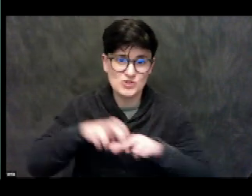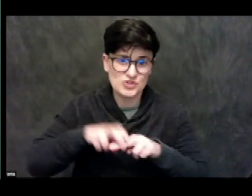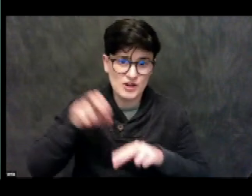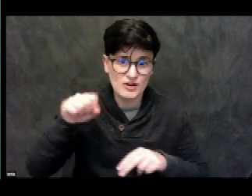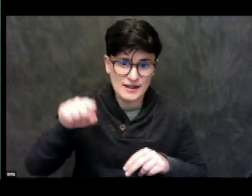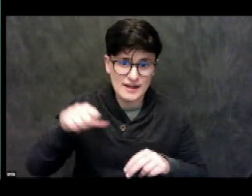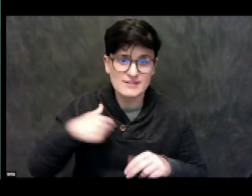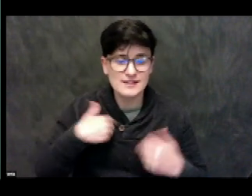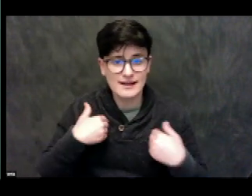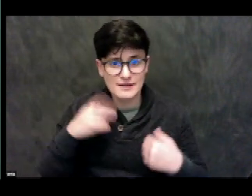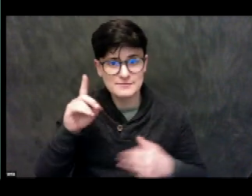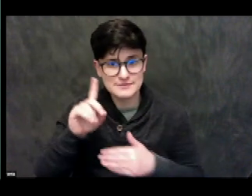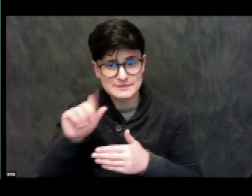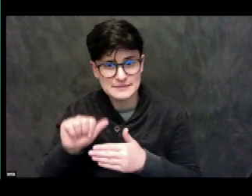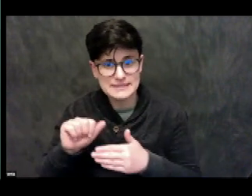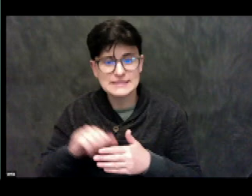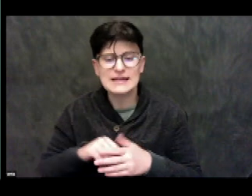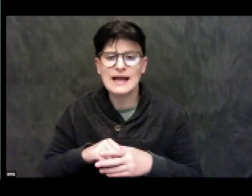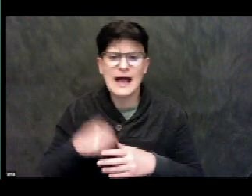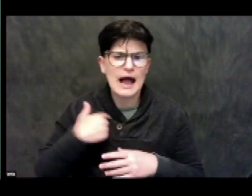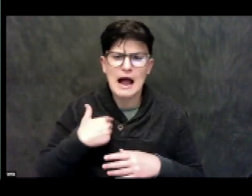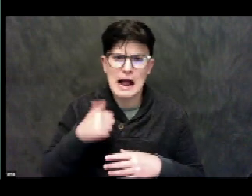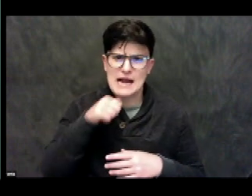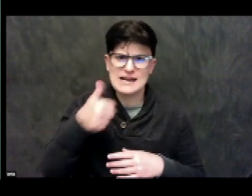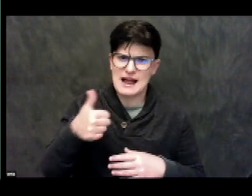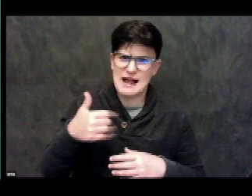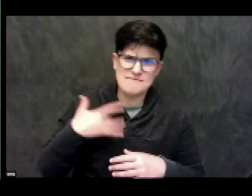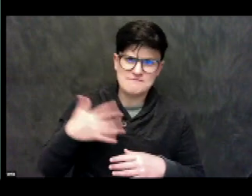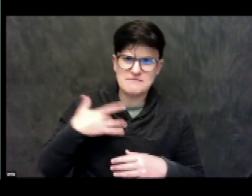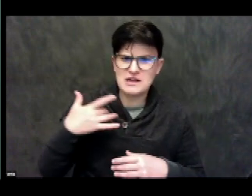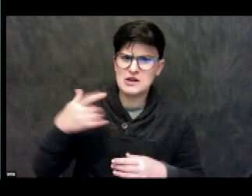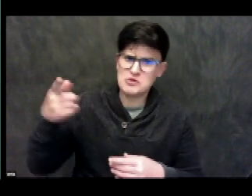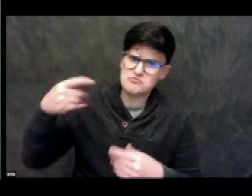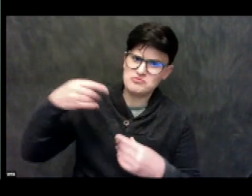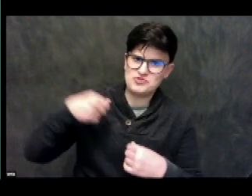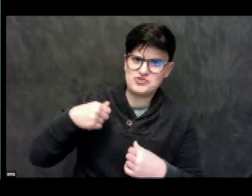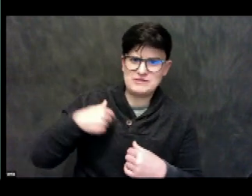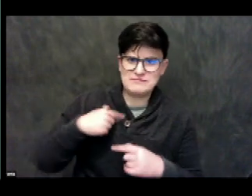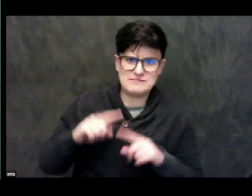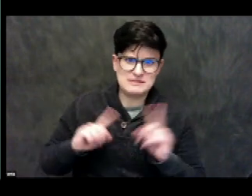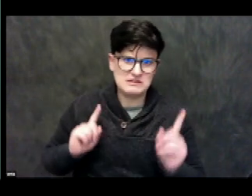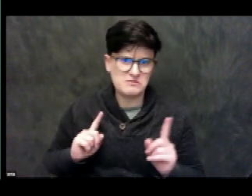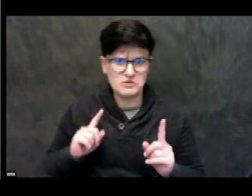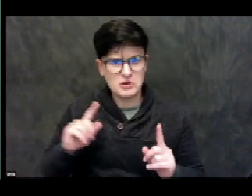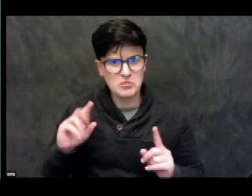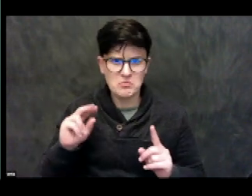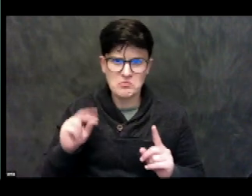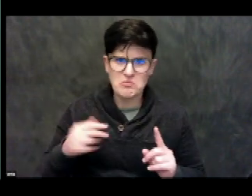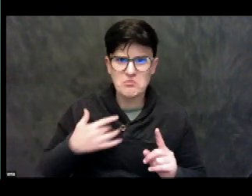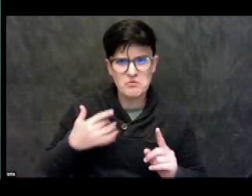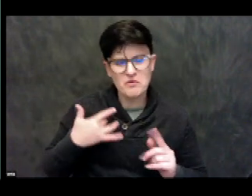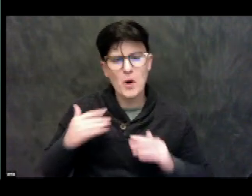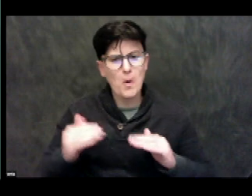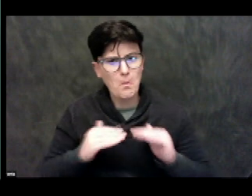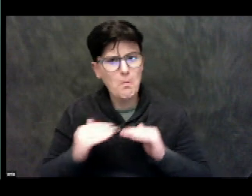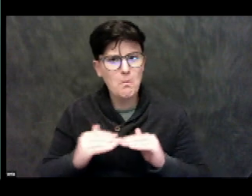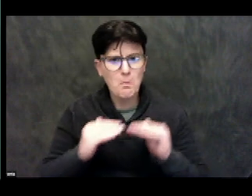I was not treated a whole lot differently. I did have to go to another floor,